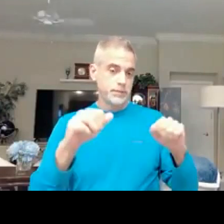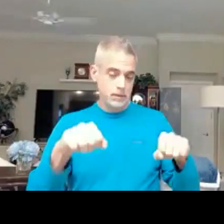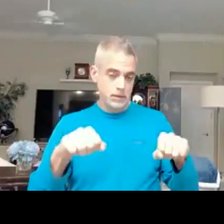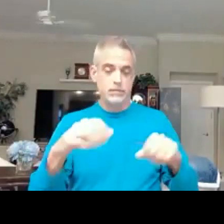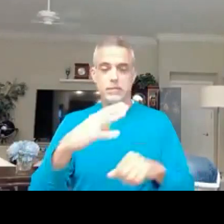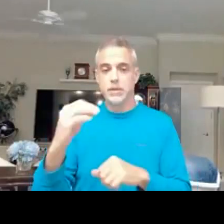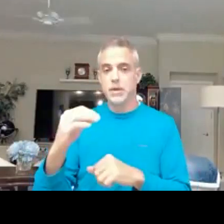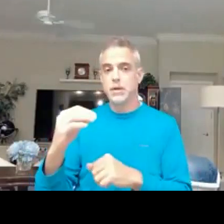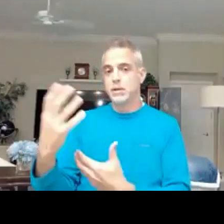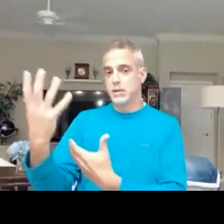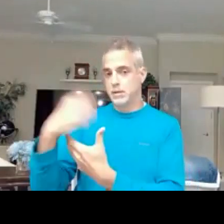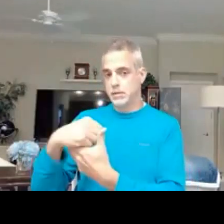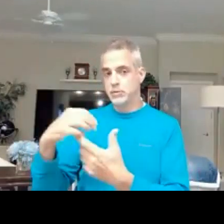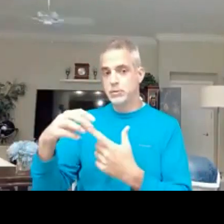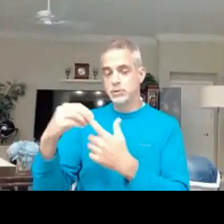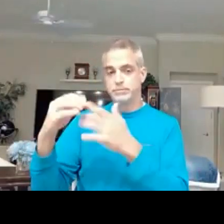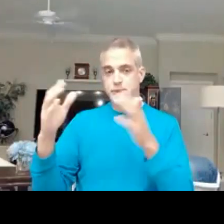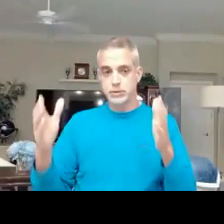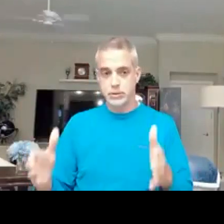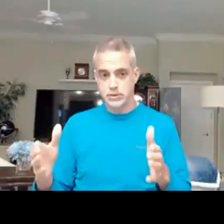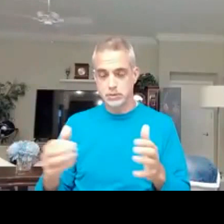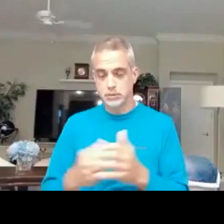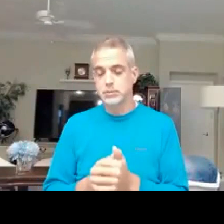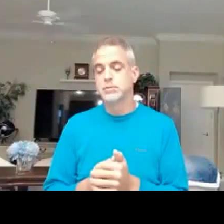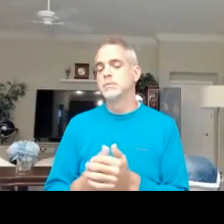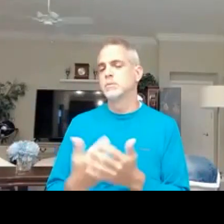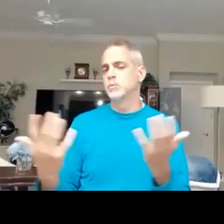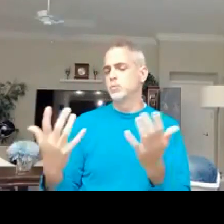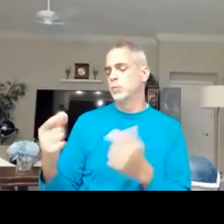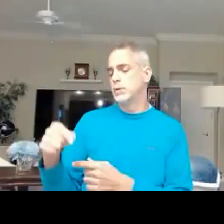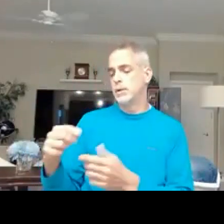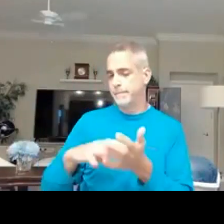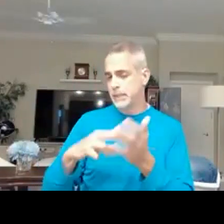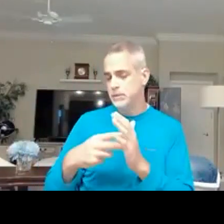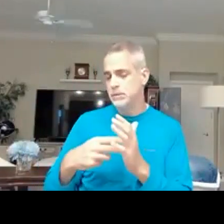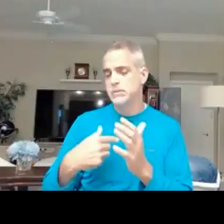a deaf accessibility and inclusion specialist